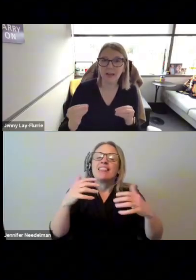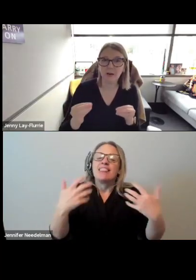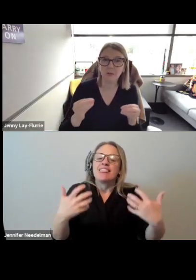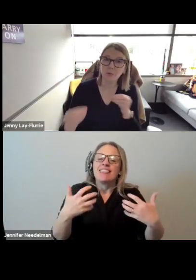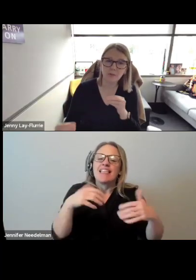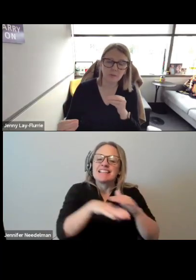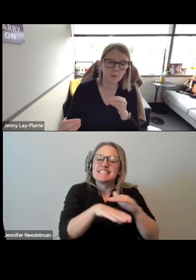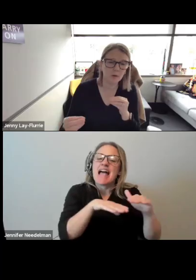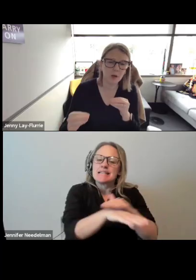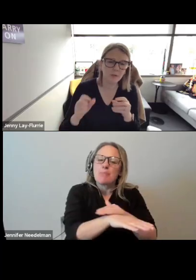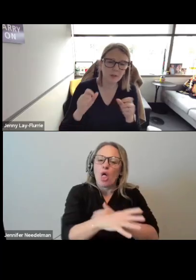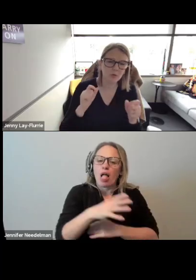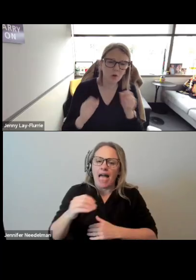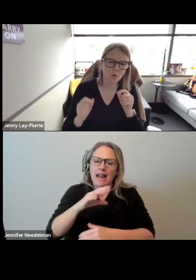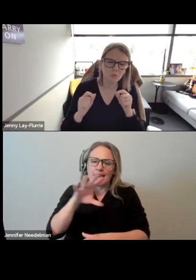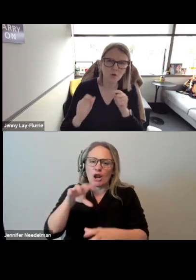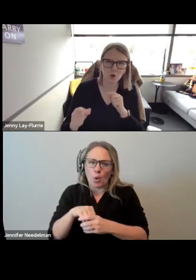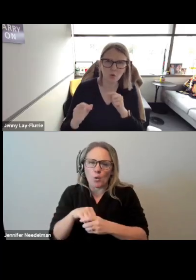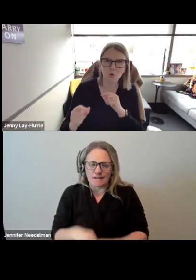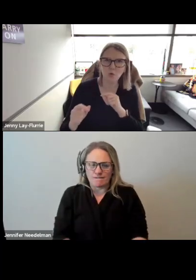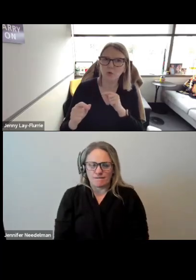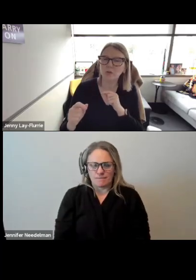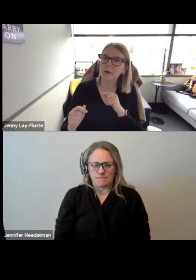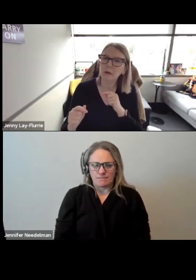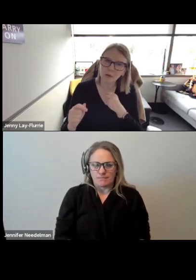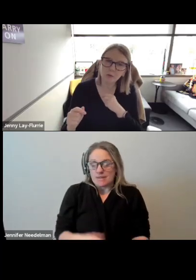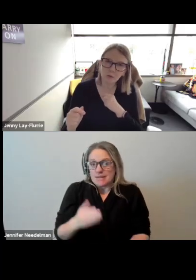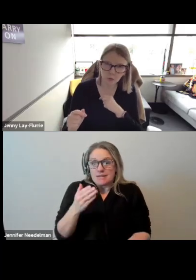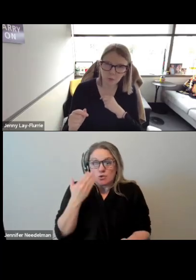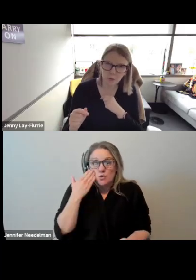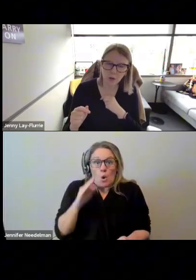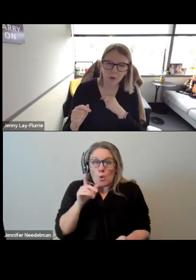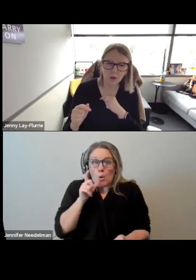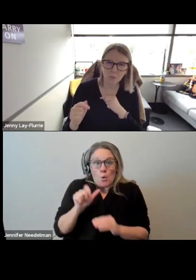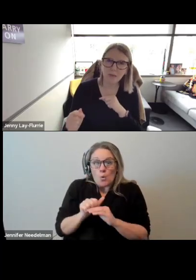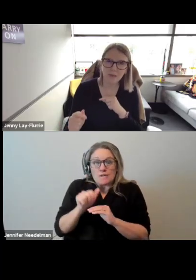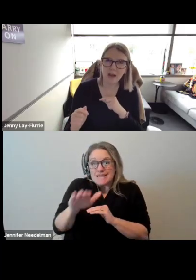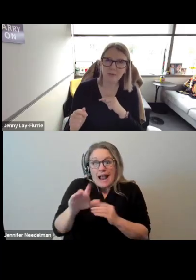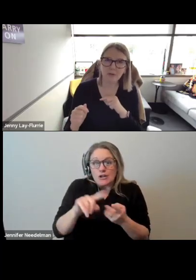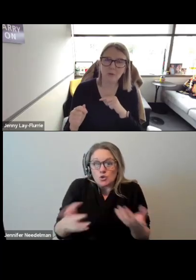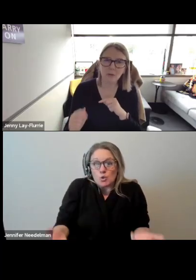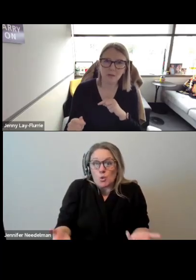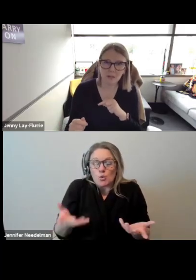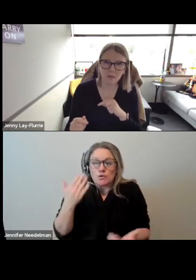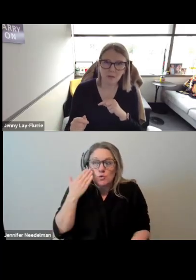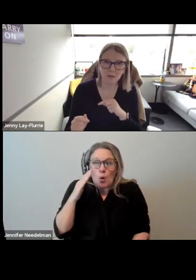Again, on the principle that you don't know who you are sending this to and whether they have a disability.